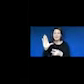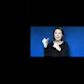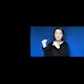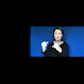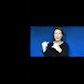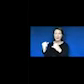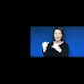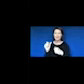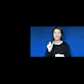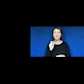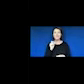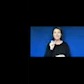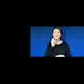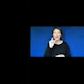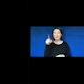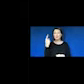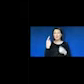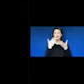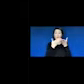a broad bucket of information.